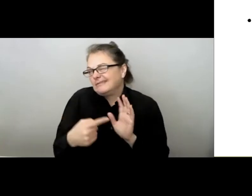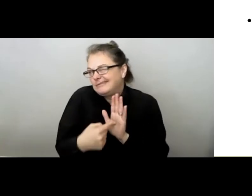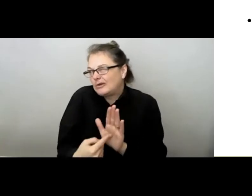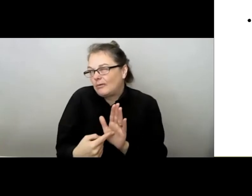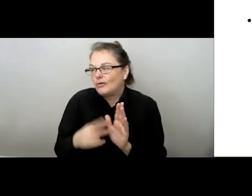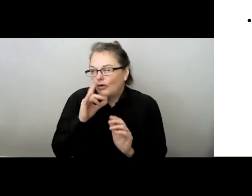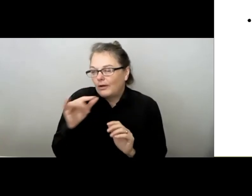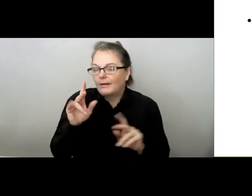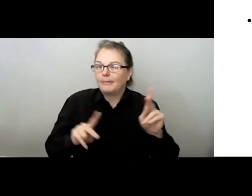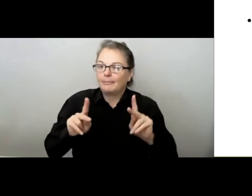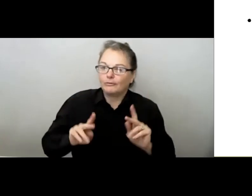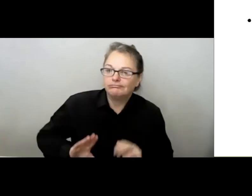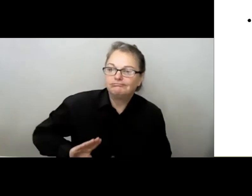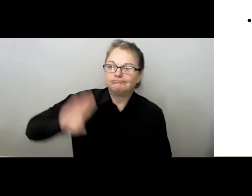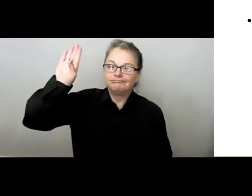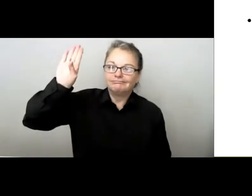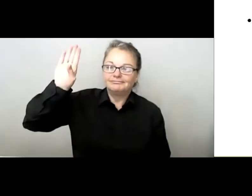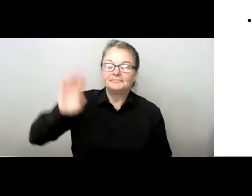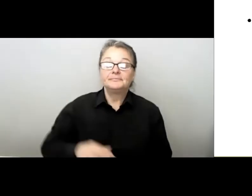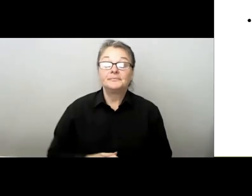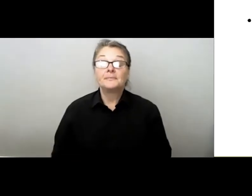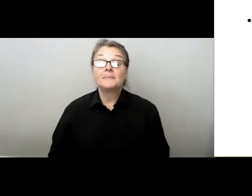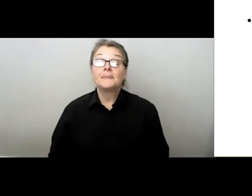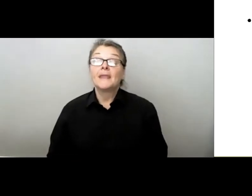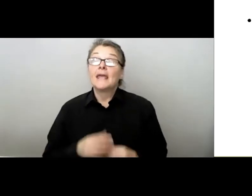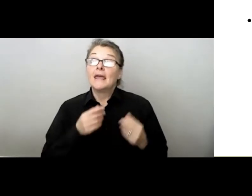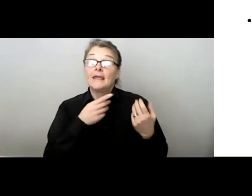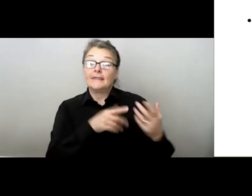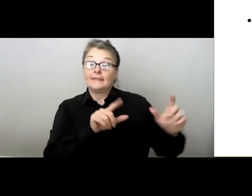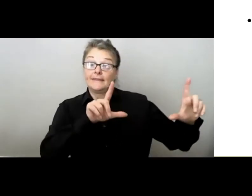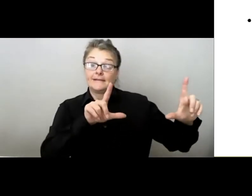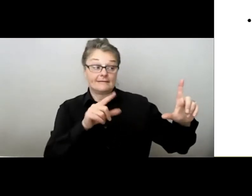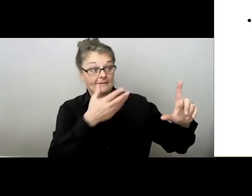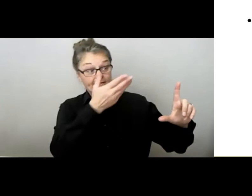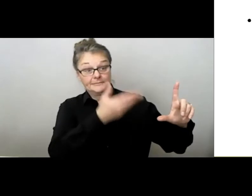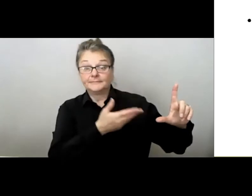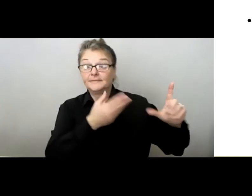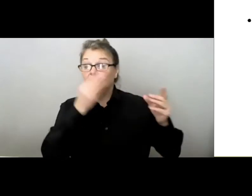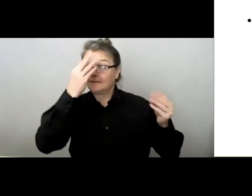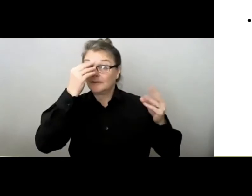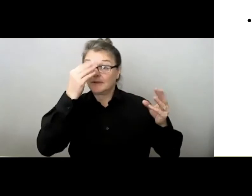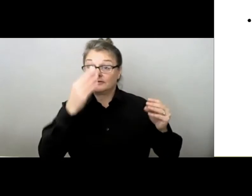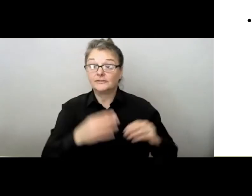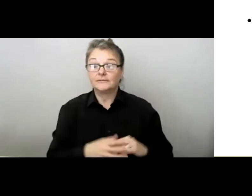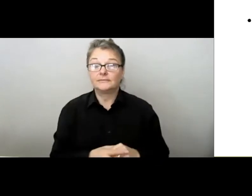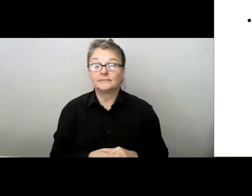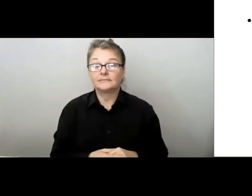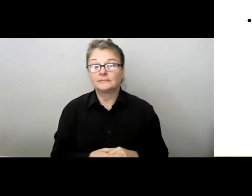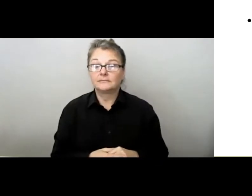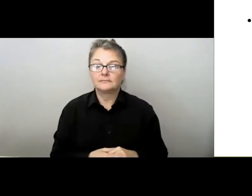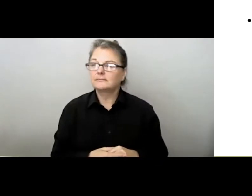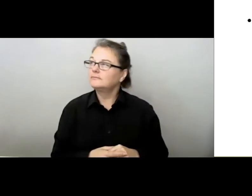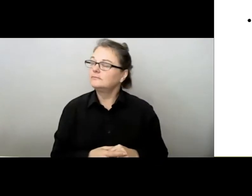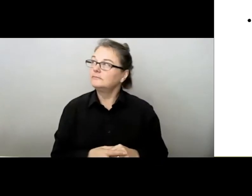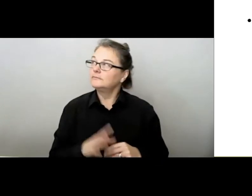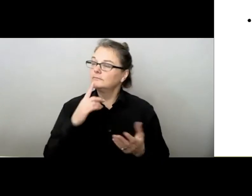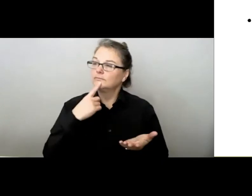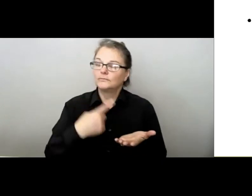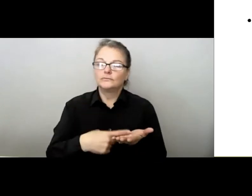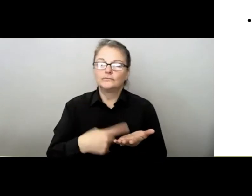THIS SLIDE IS ABOUT – SORT OF WHAT WE'RE DOING HERE WITH “DO THE RIGHTS THING”.